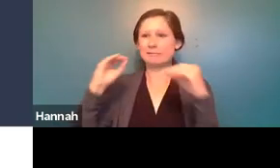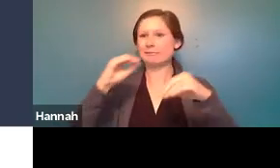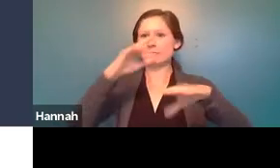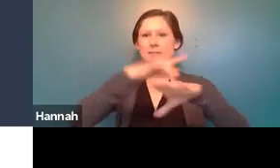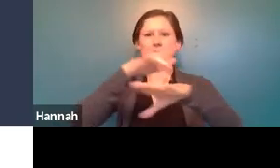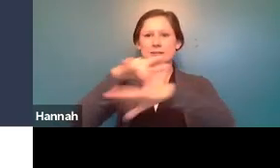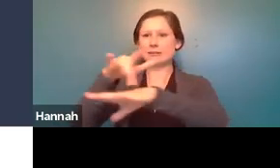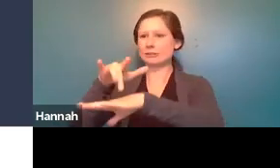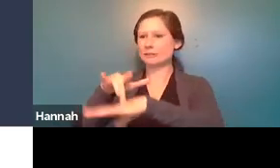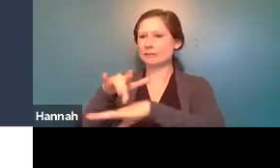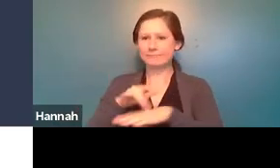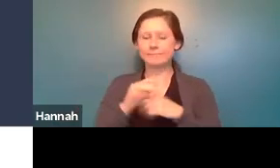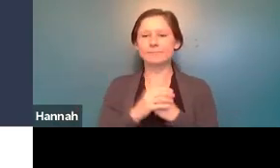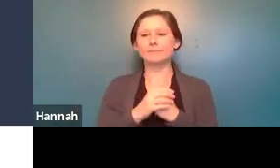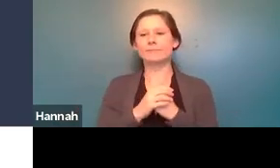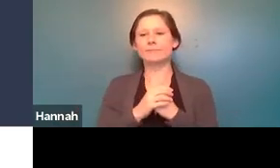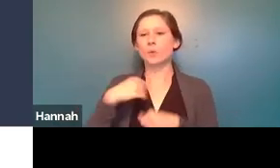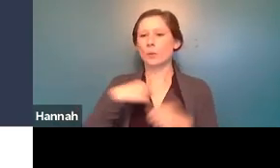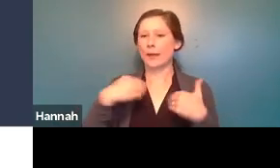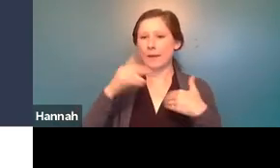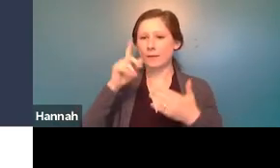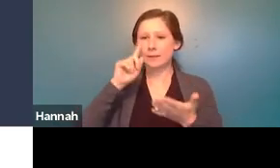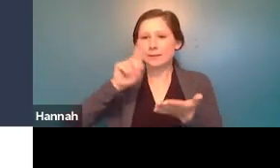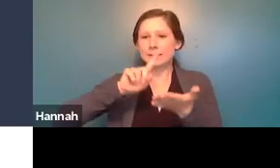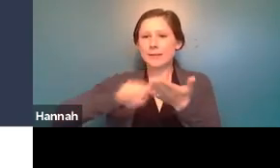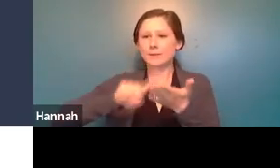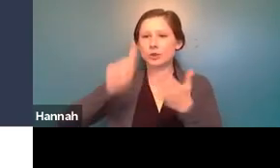things like we have scavenger hunt screens and fish ID kiosks